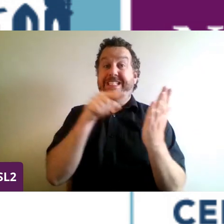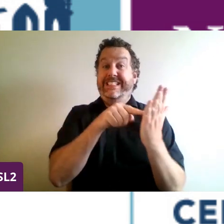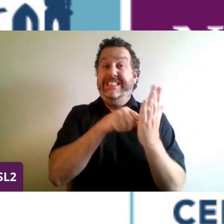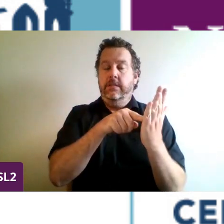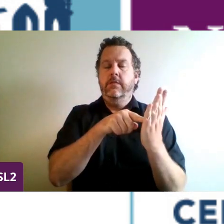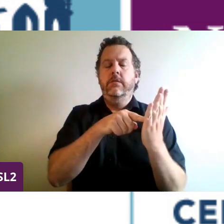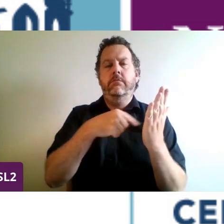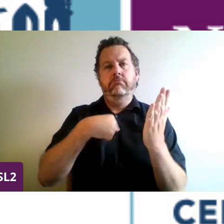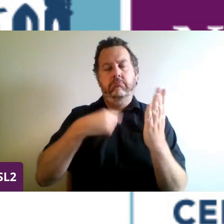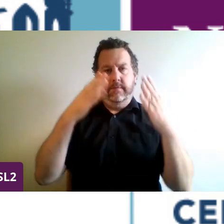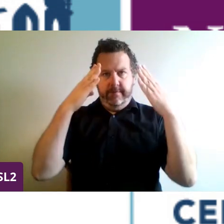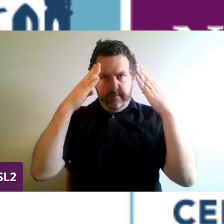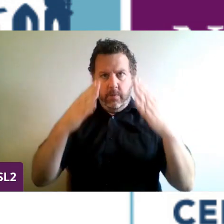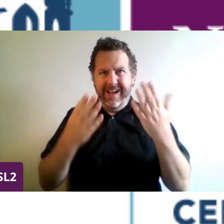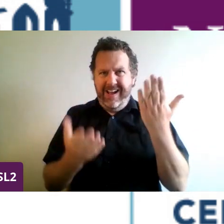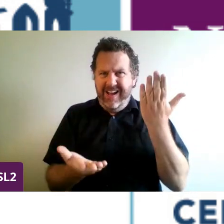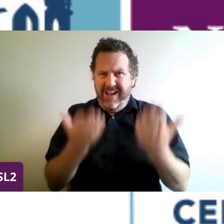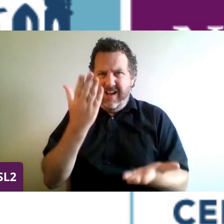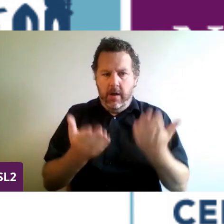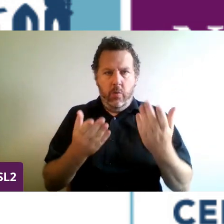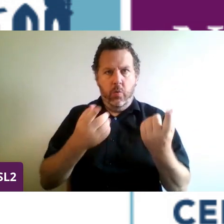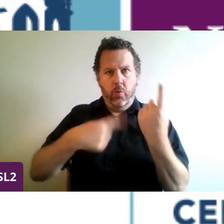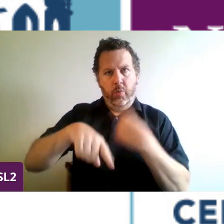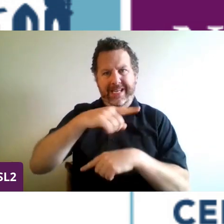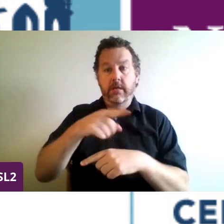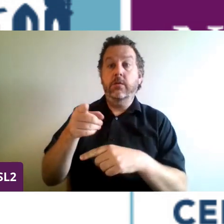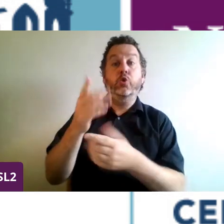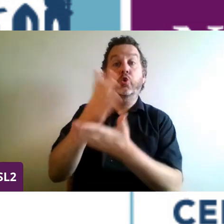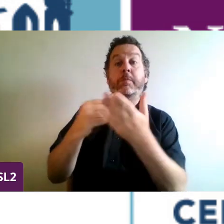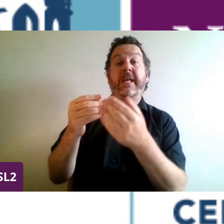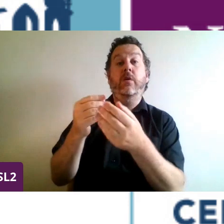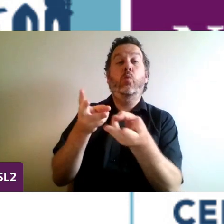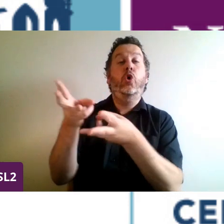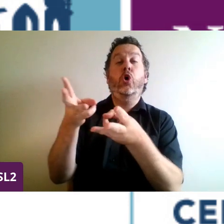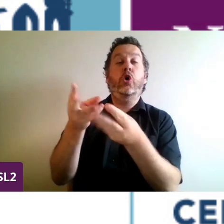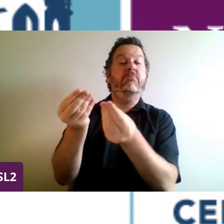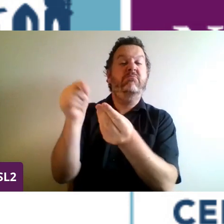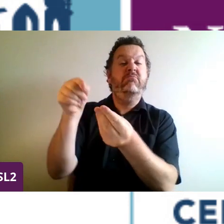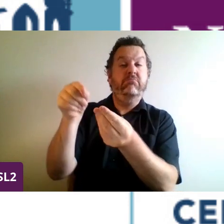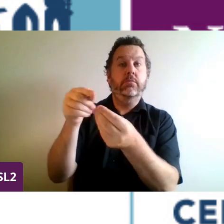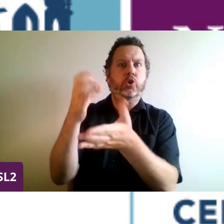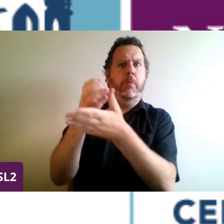and film is one of the more frustrating ones.